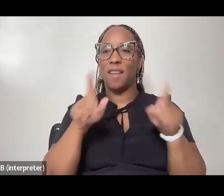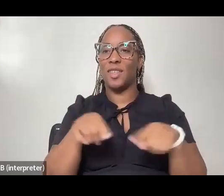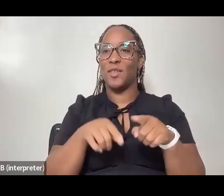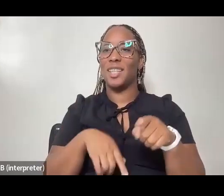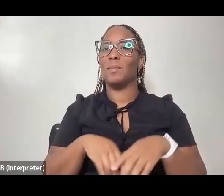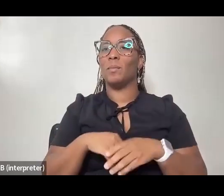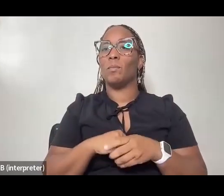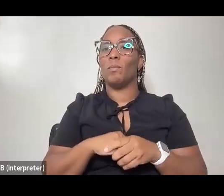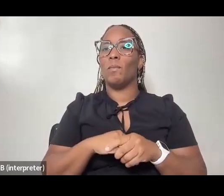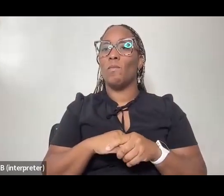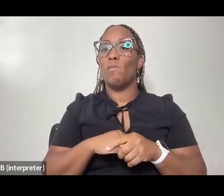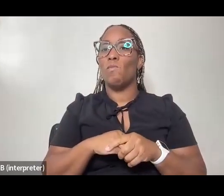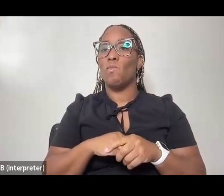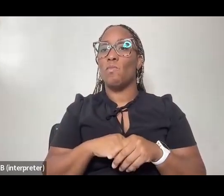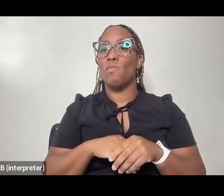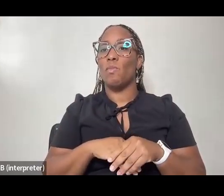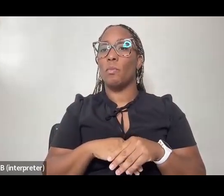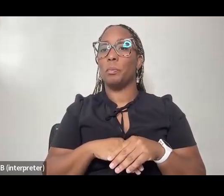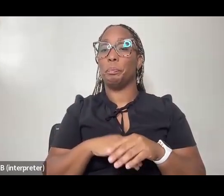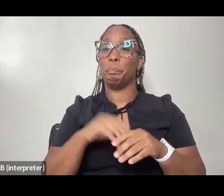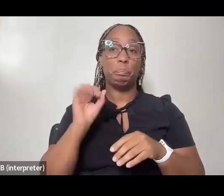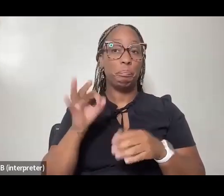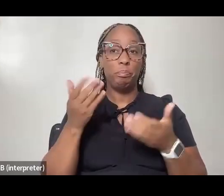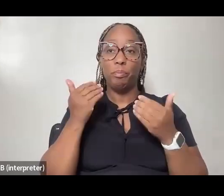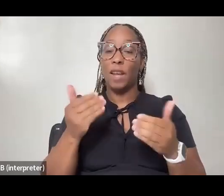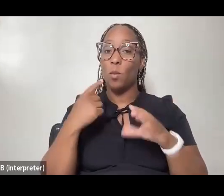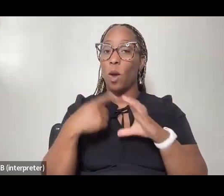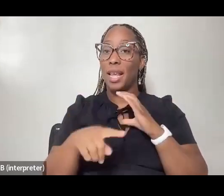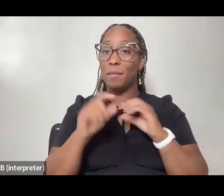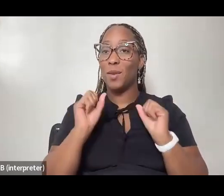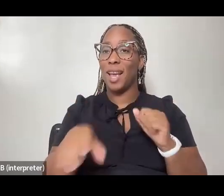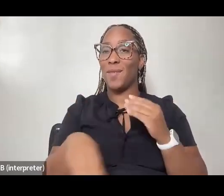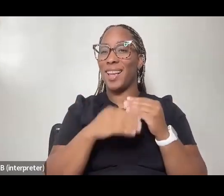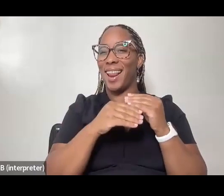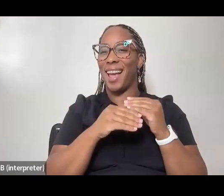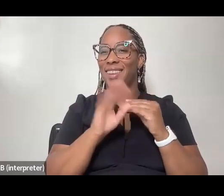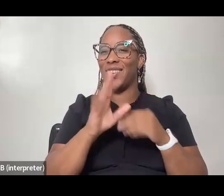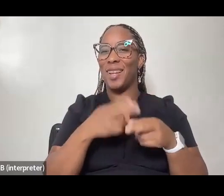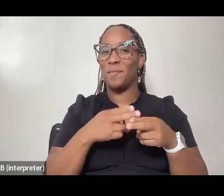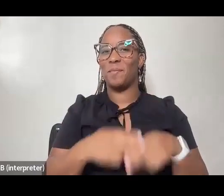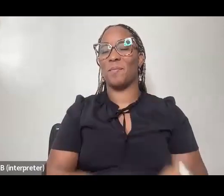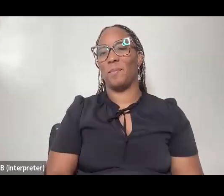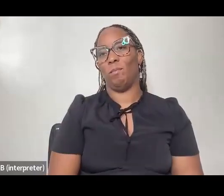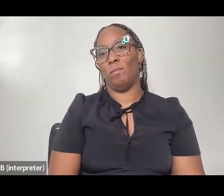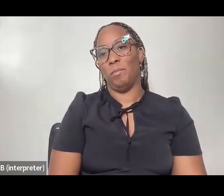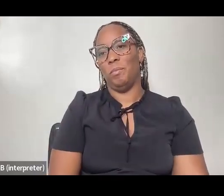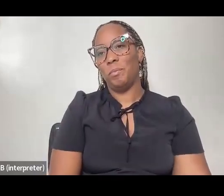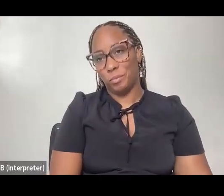If you just want to email us, we can add you to the group.